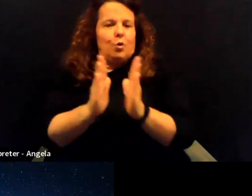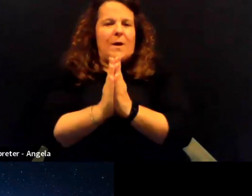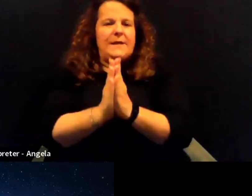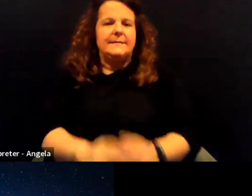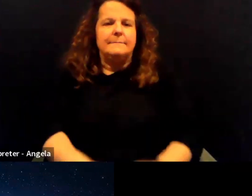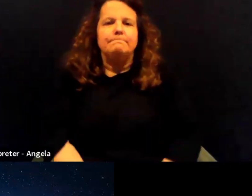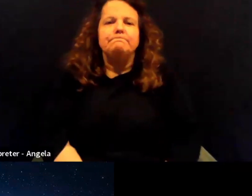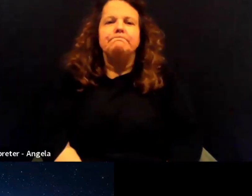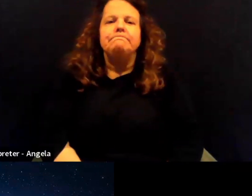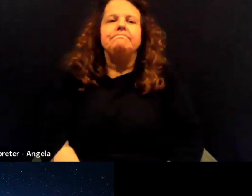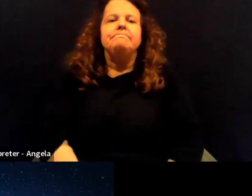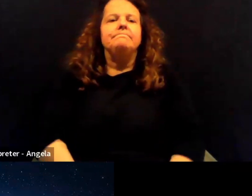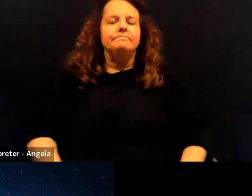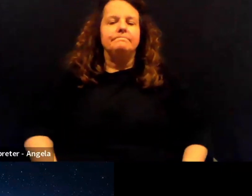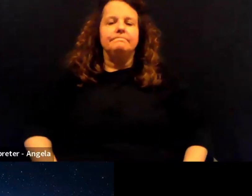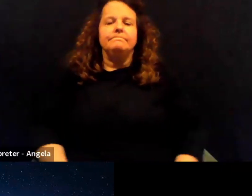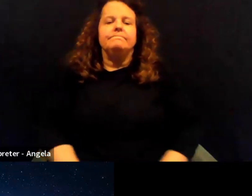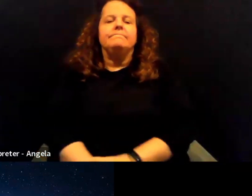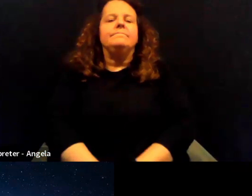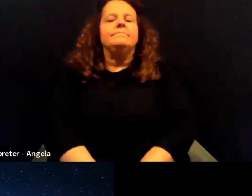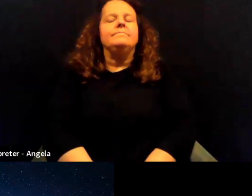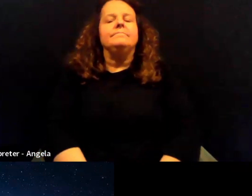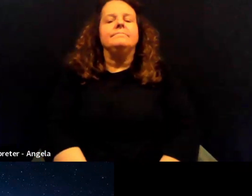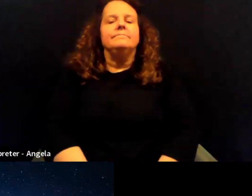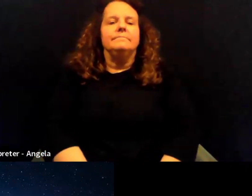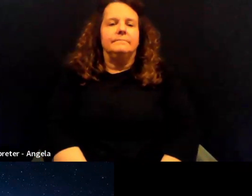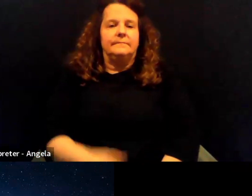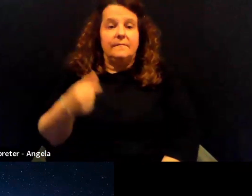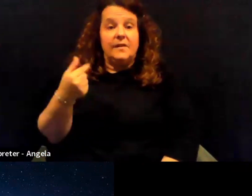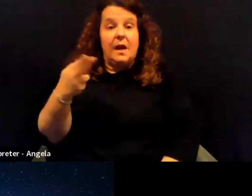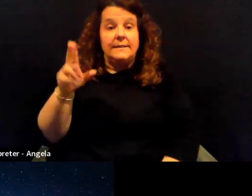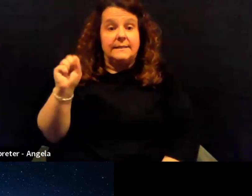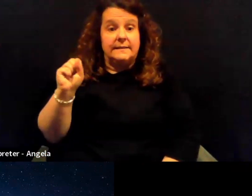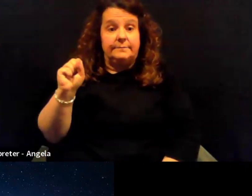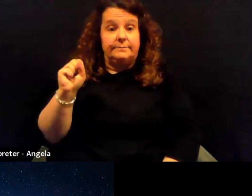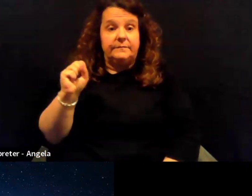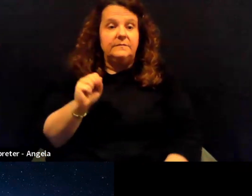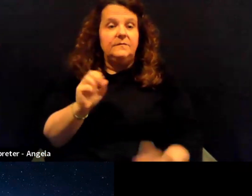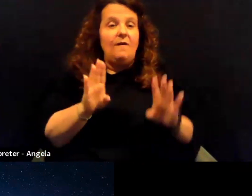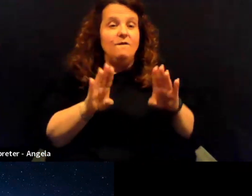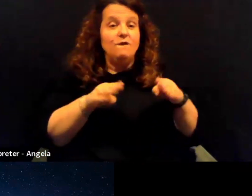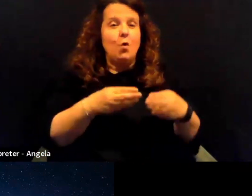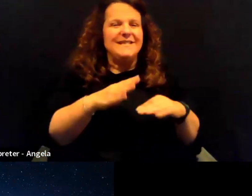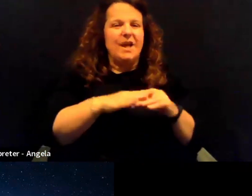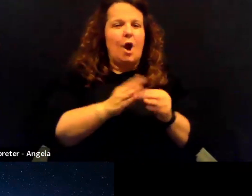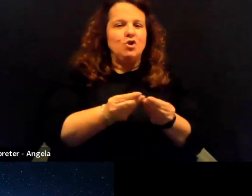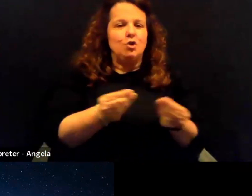So, so it in, it's focusing on solution rather